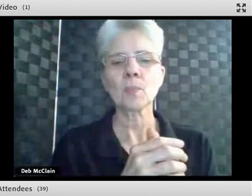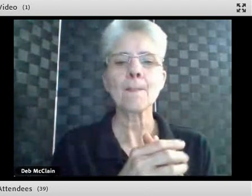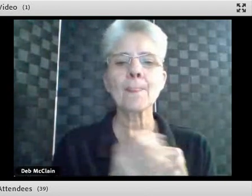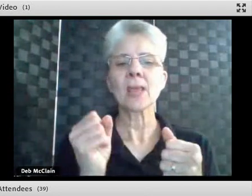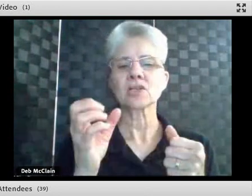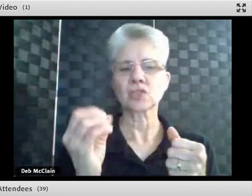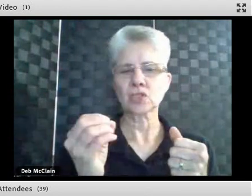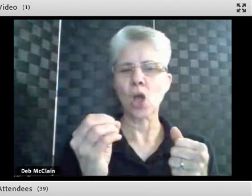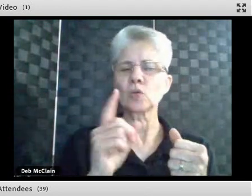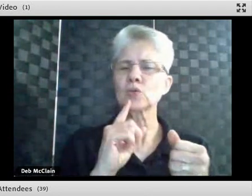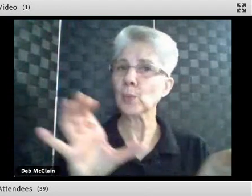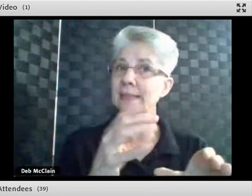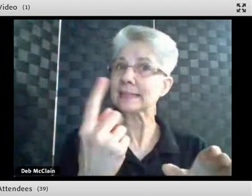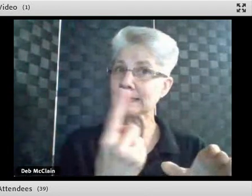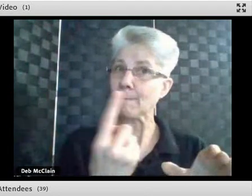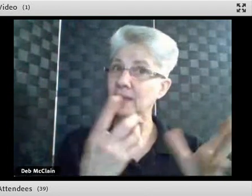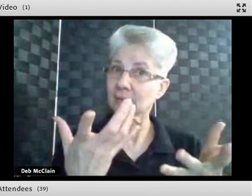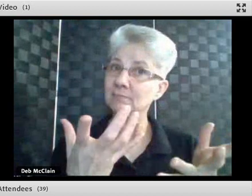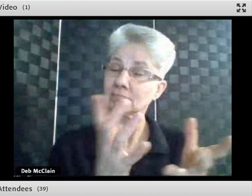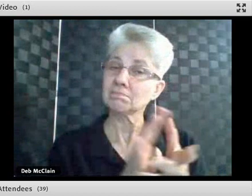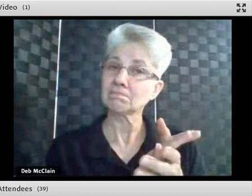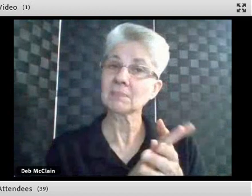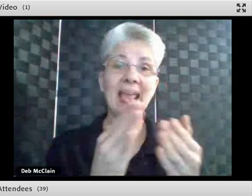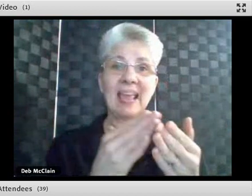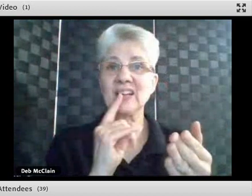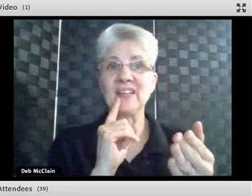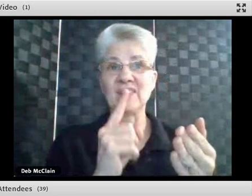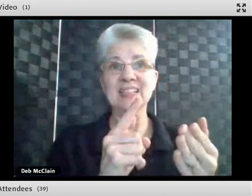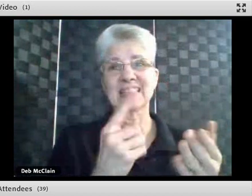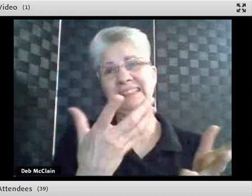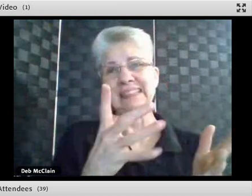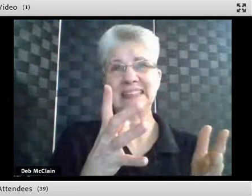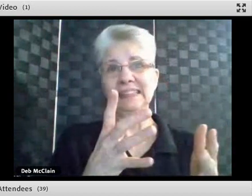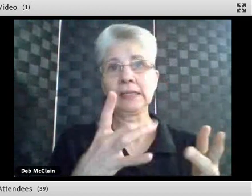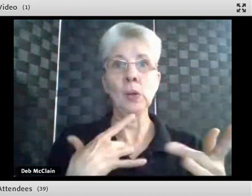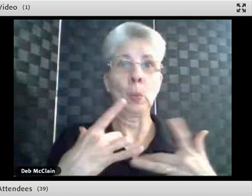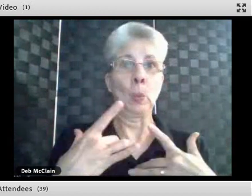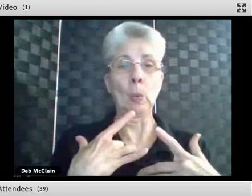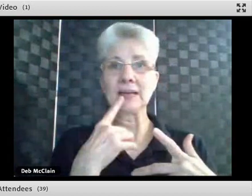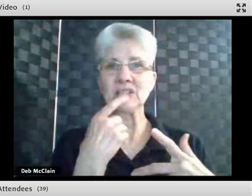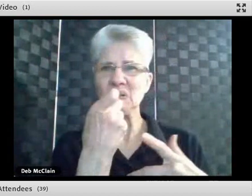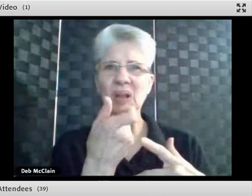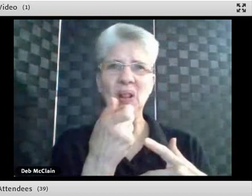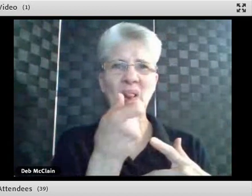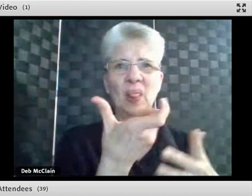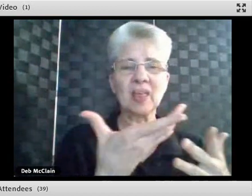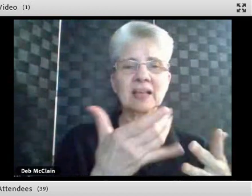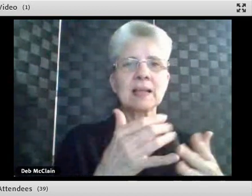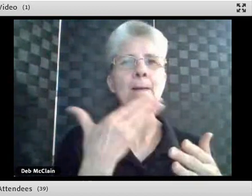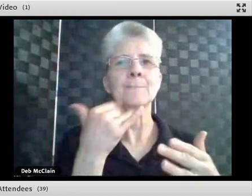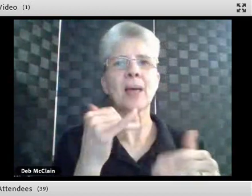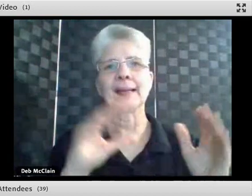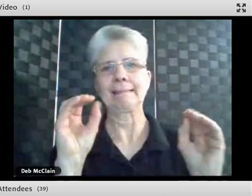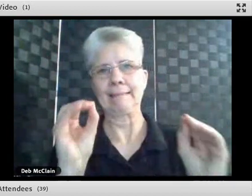So doing something, even if it is sort of just worrying and doing little things, is better than doing nothing,